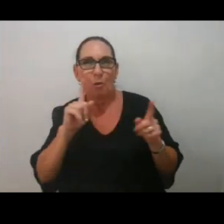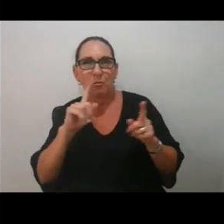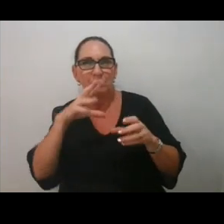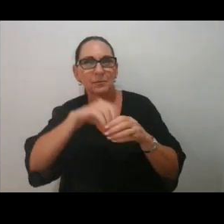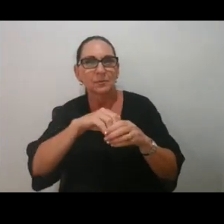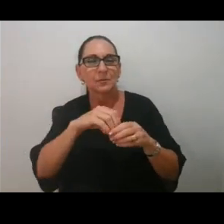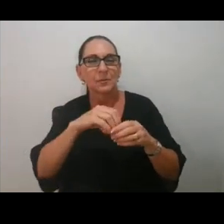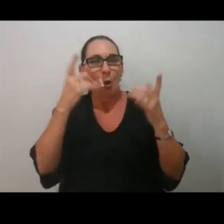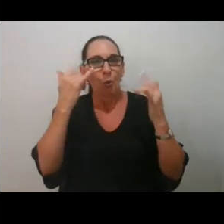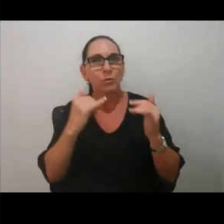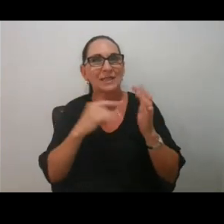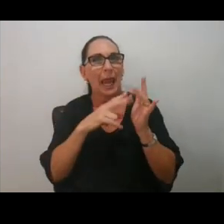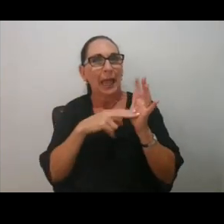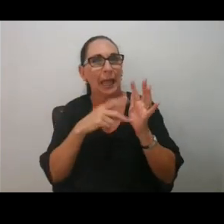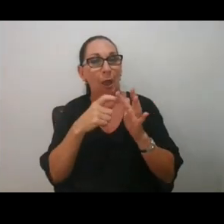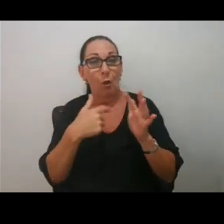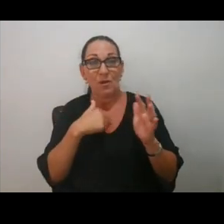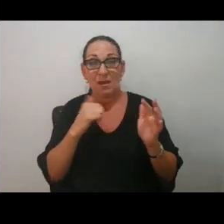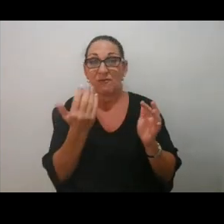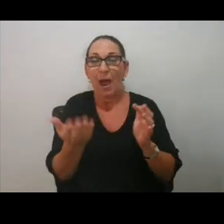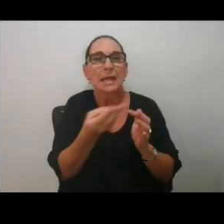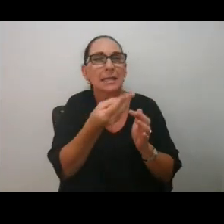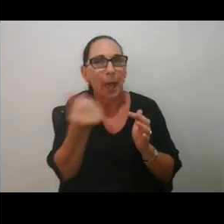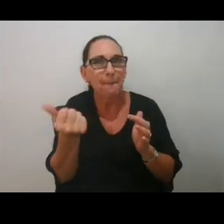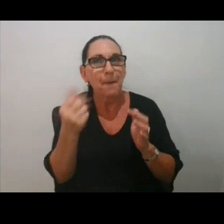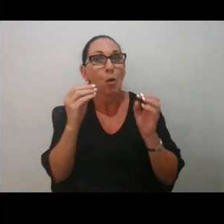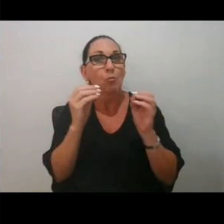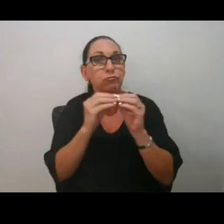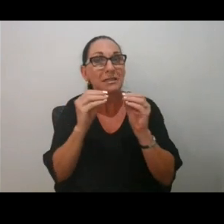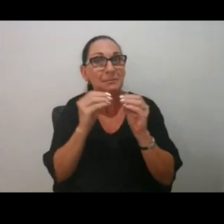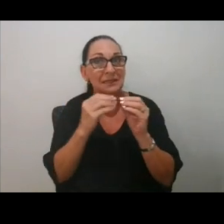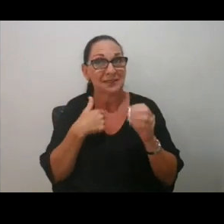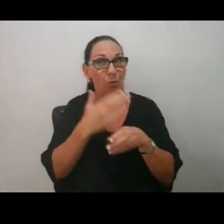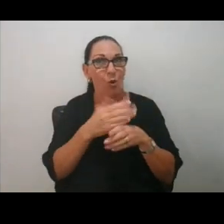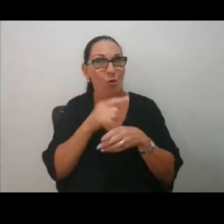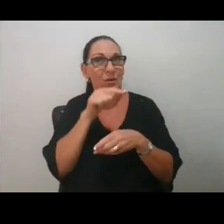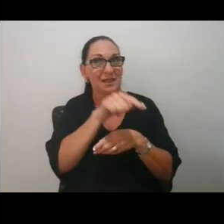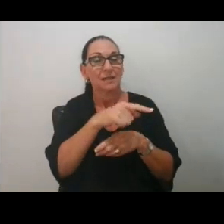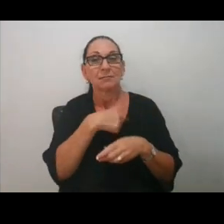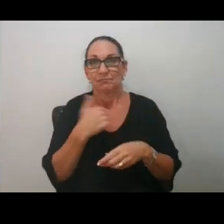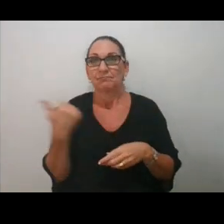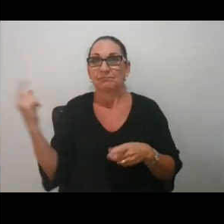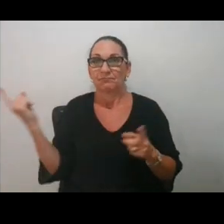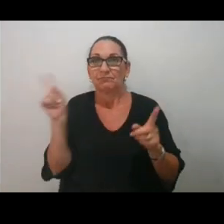service um so in Brisbane for our work we provide the um the duty lawyer service um